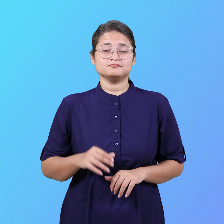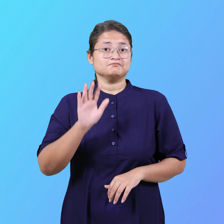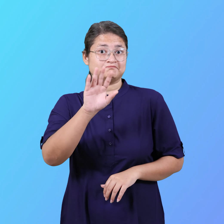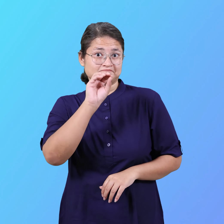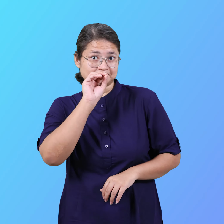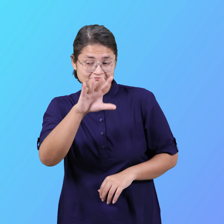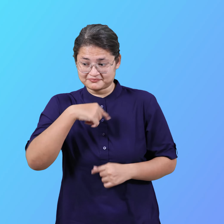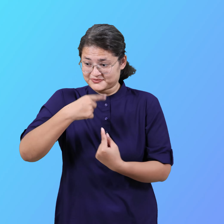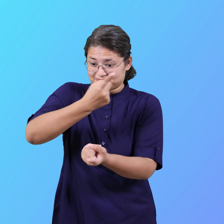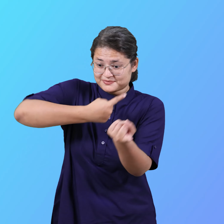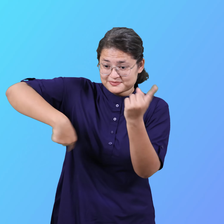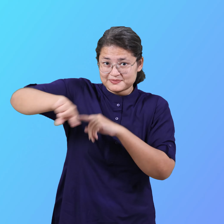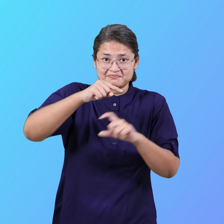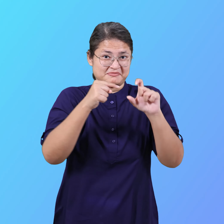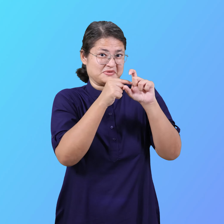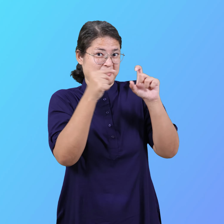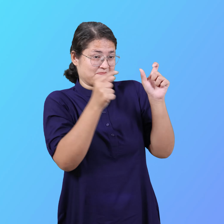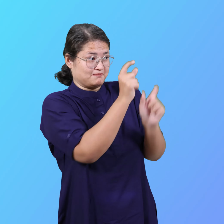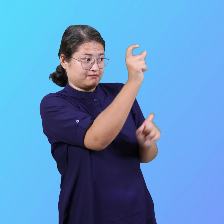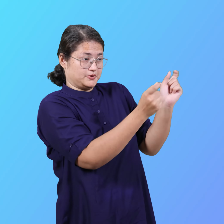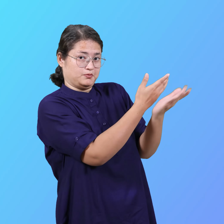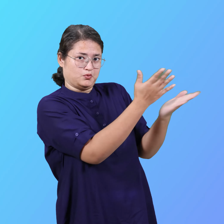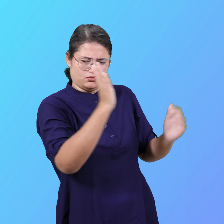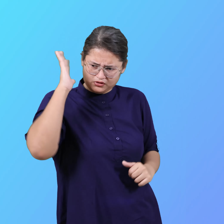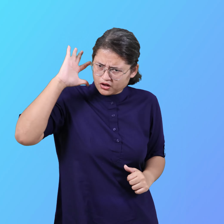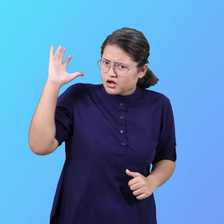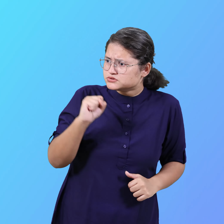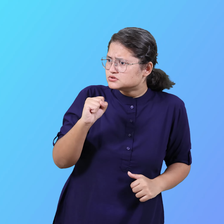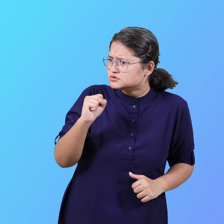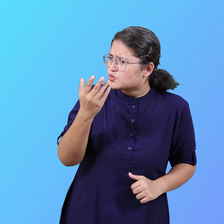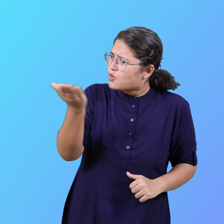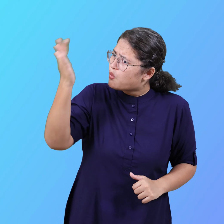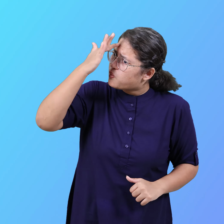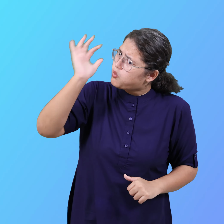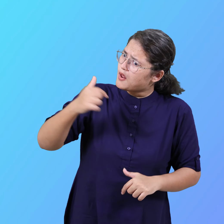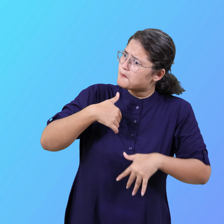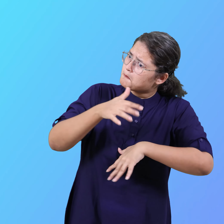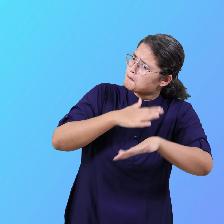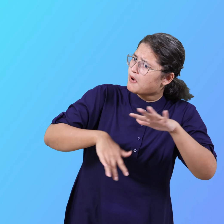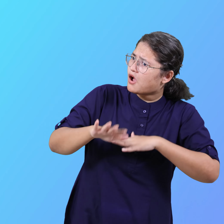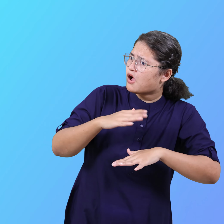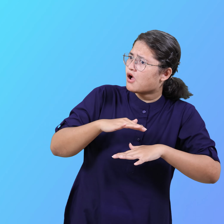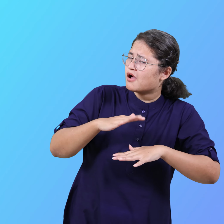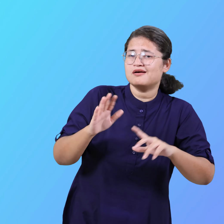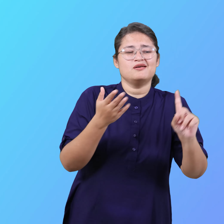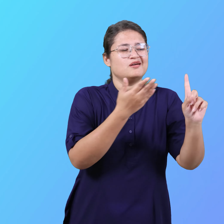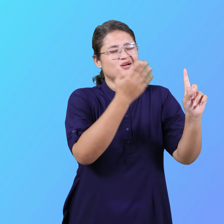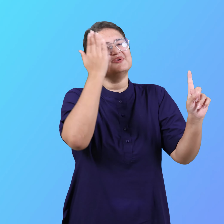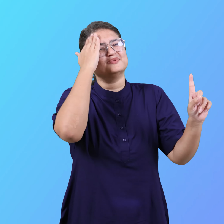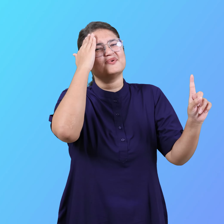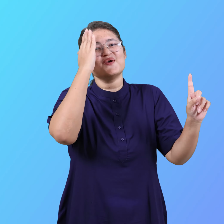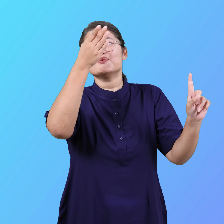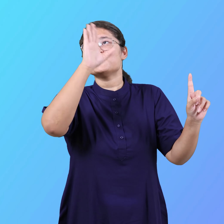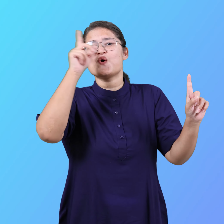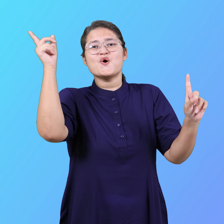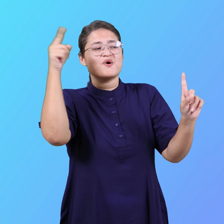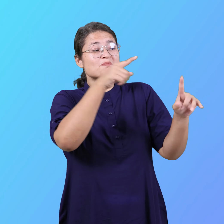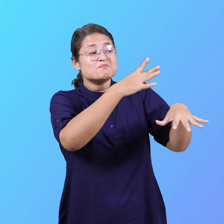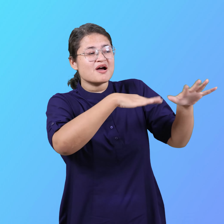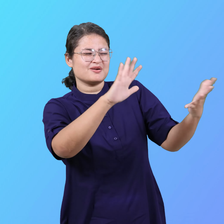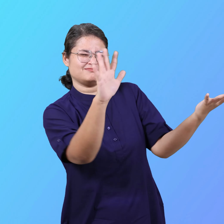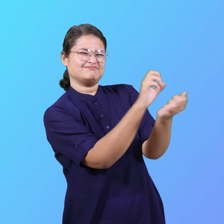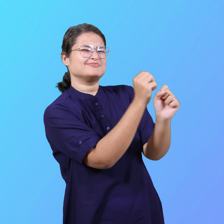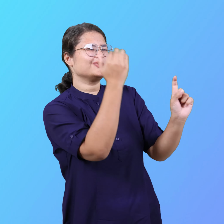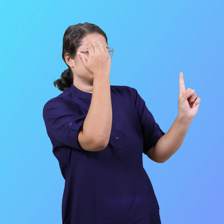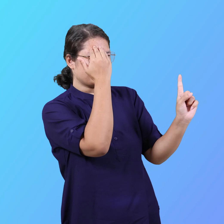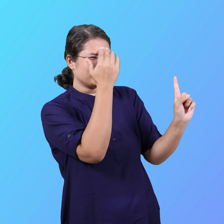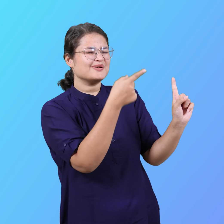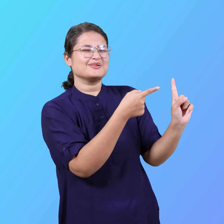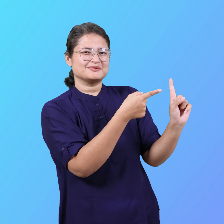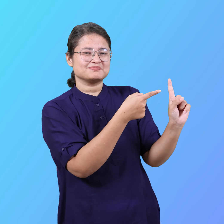Then our enemies heard that we knew what they were planning. They knew that God had ruined their plans.